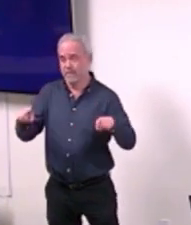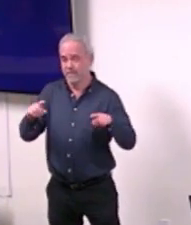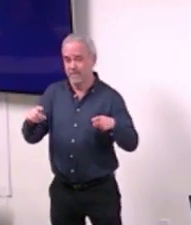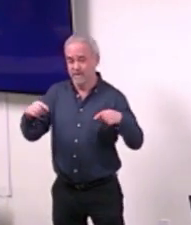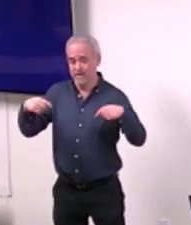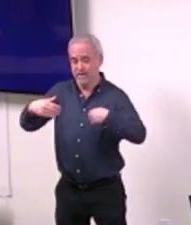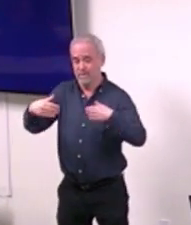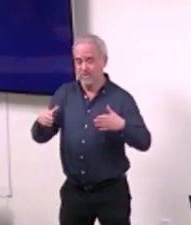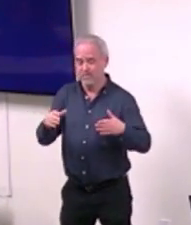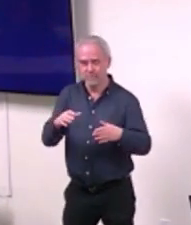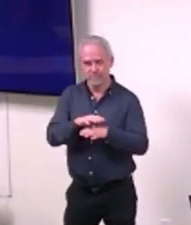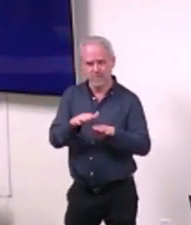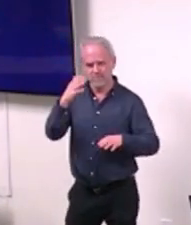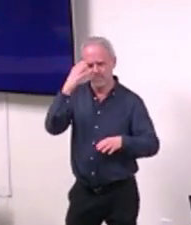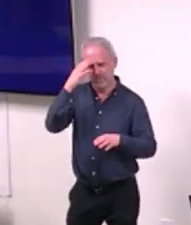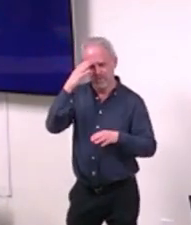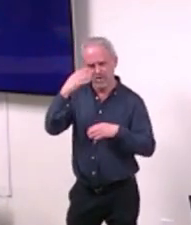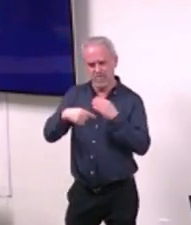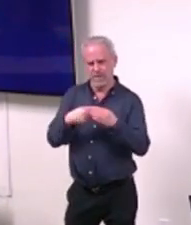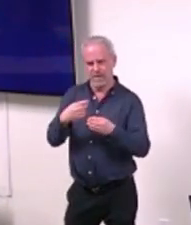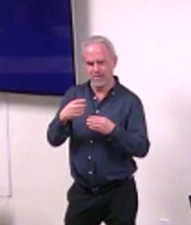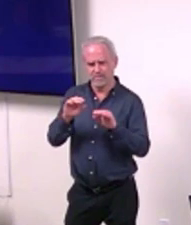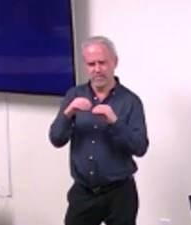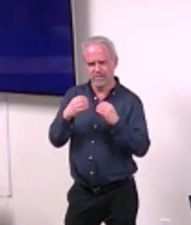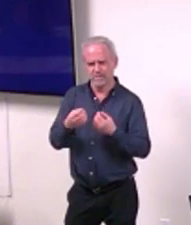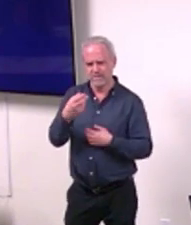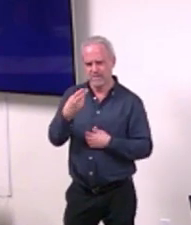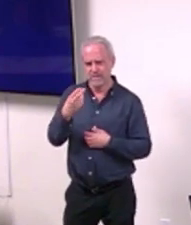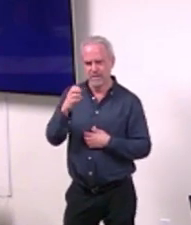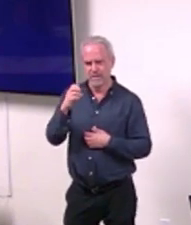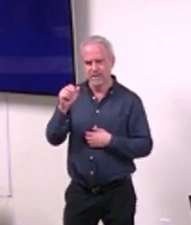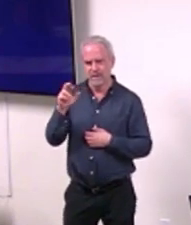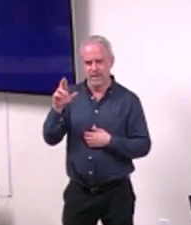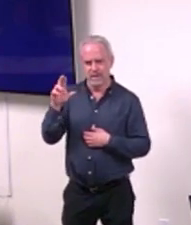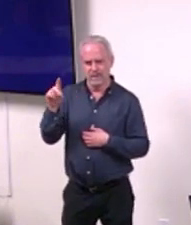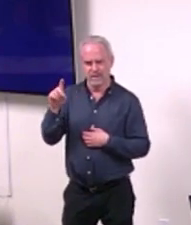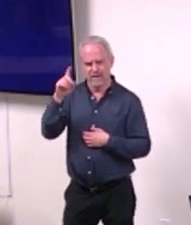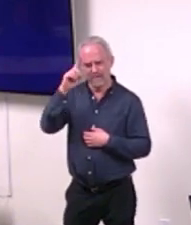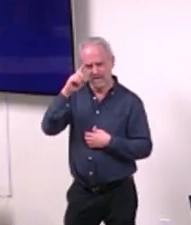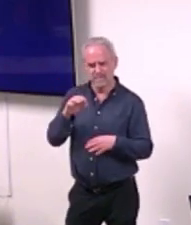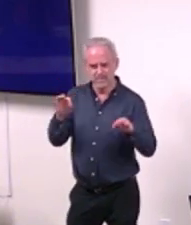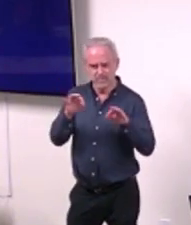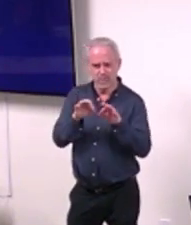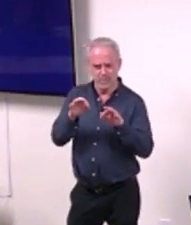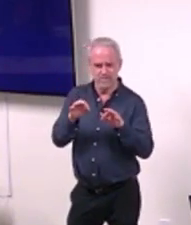And the, that would be a wonderful thing for people to hear a little more about.